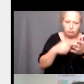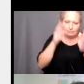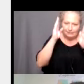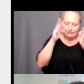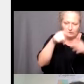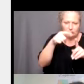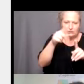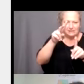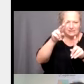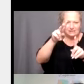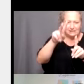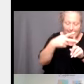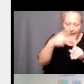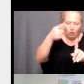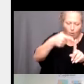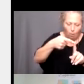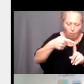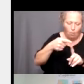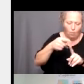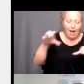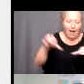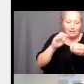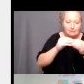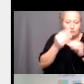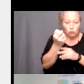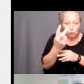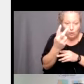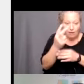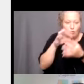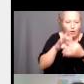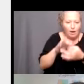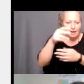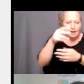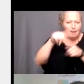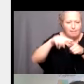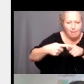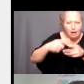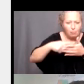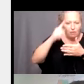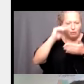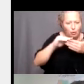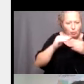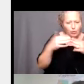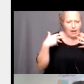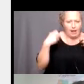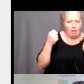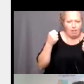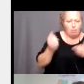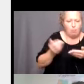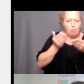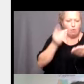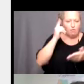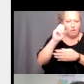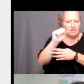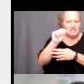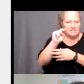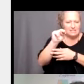Our second goal action, 12 related to pilot program for community health promoters in the San Joaquin Valley to refer residents and particularly farm workers